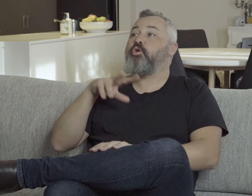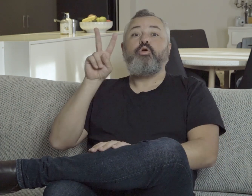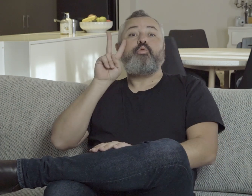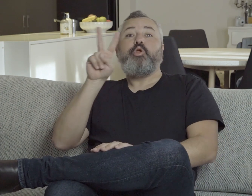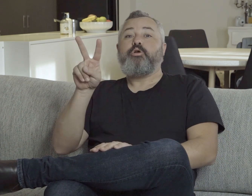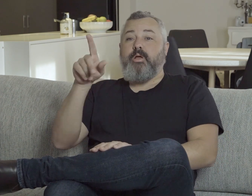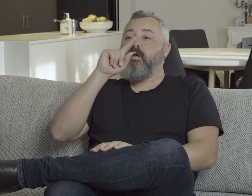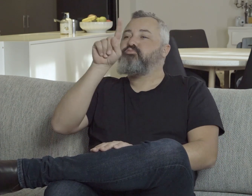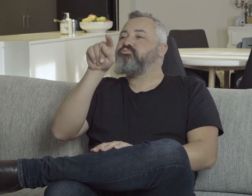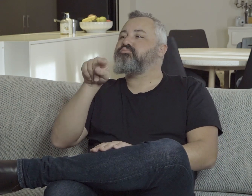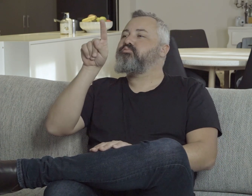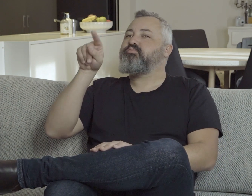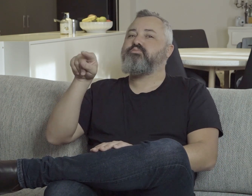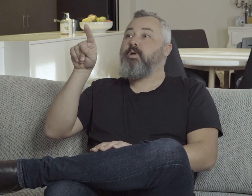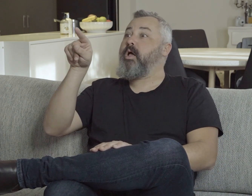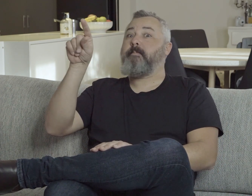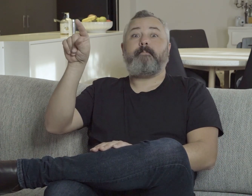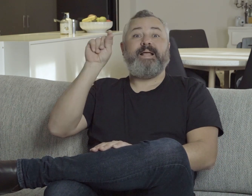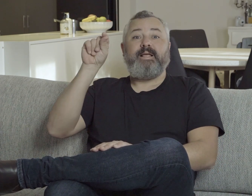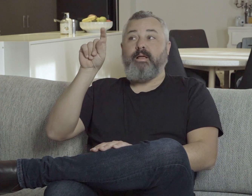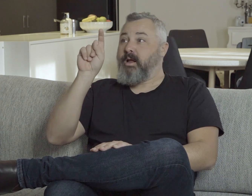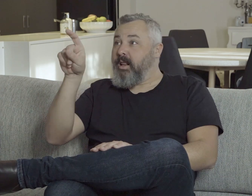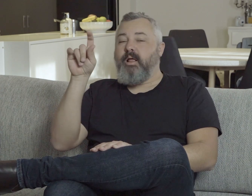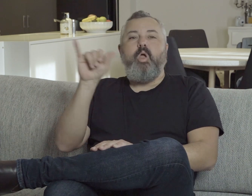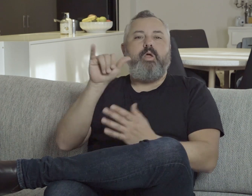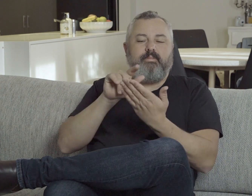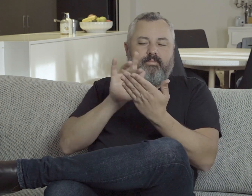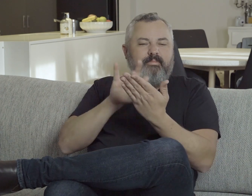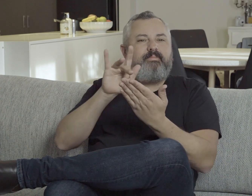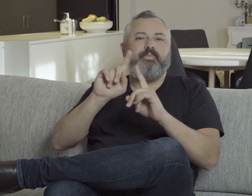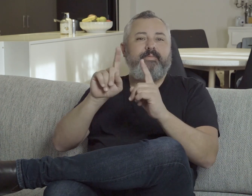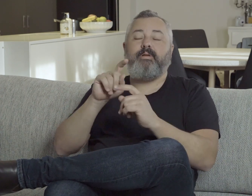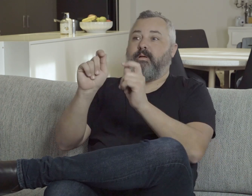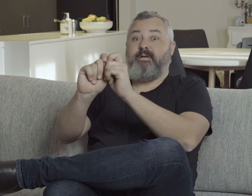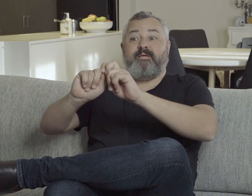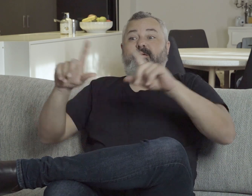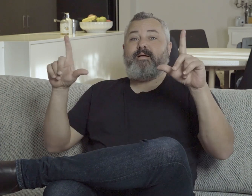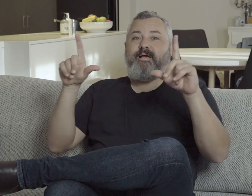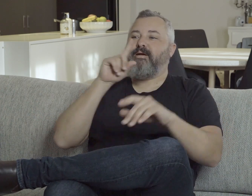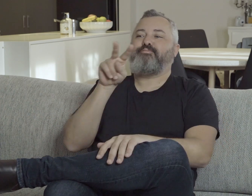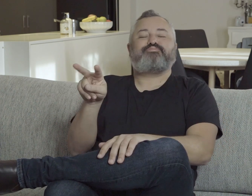You're able to view what's available and select what you want to watch simply by clicking or tapping on the device you're using.